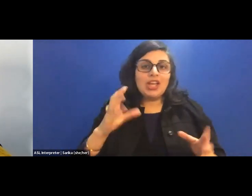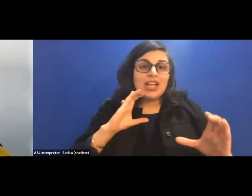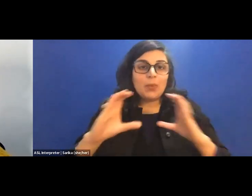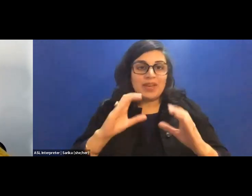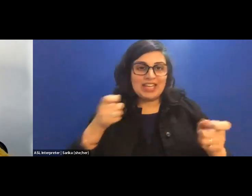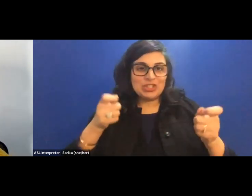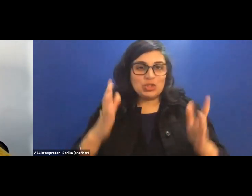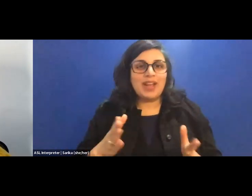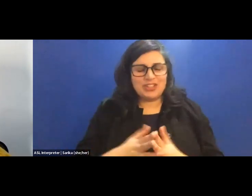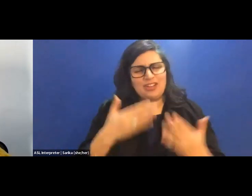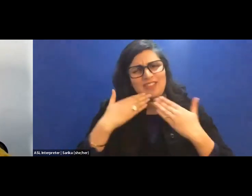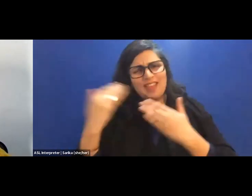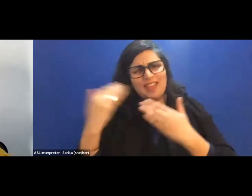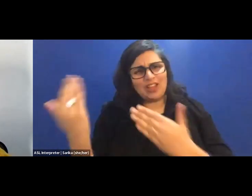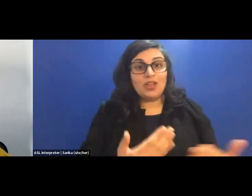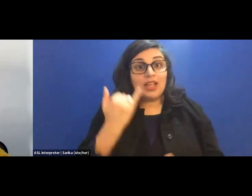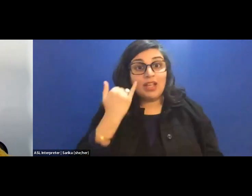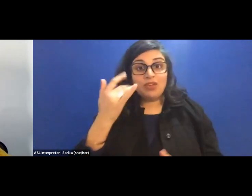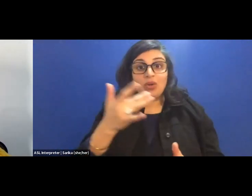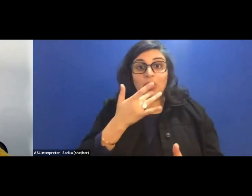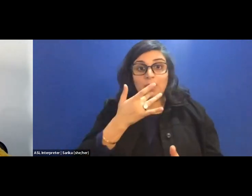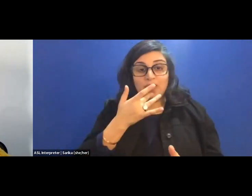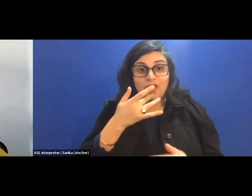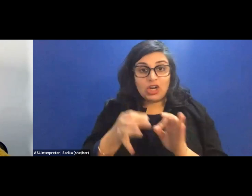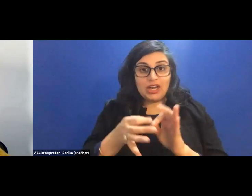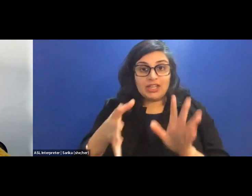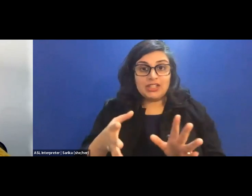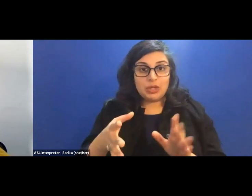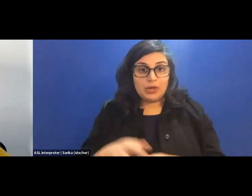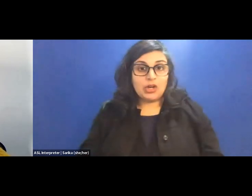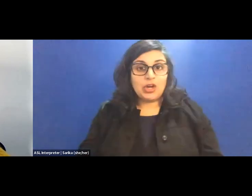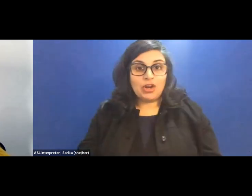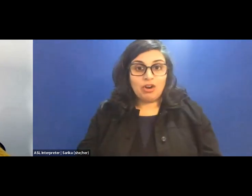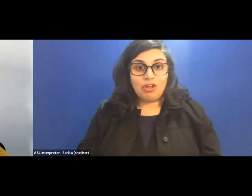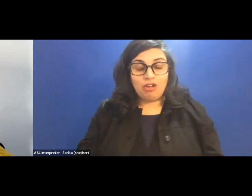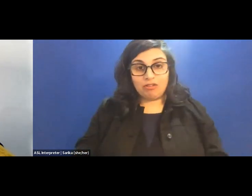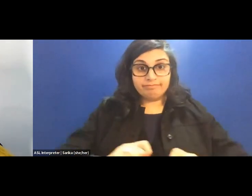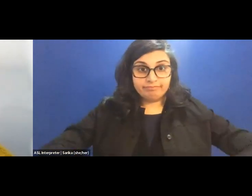captioner, Regina, from LNS Captioning and Sarika, ASL